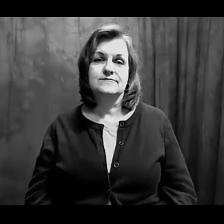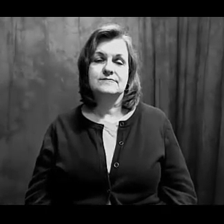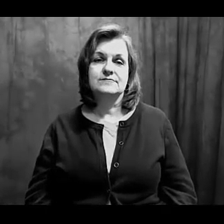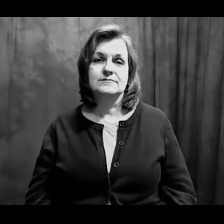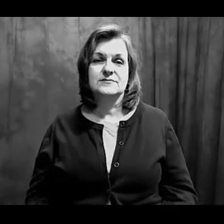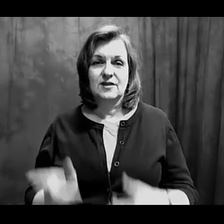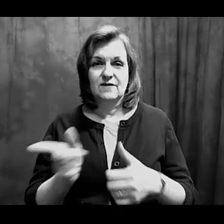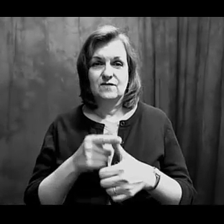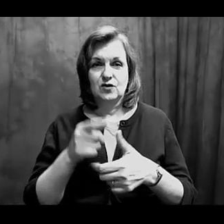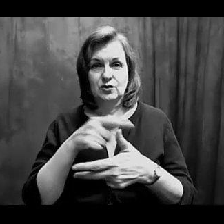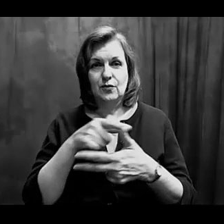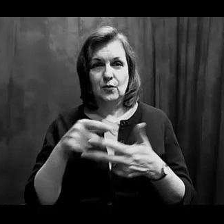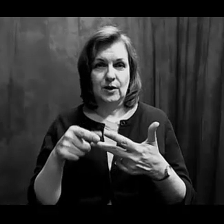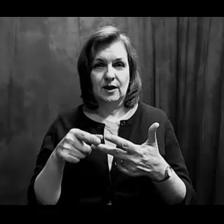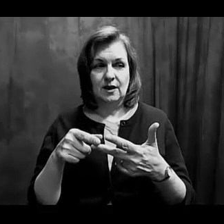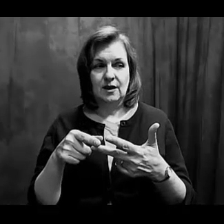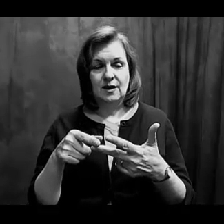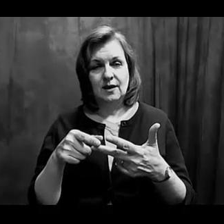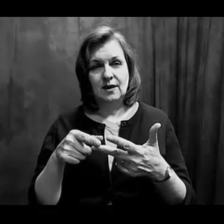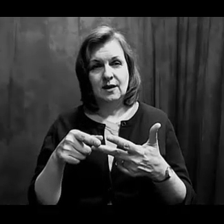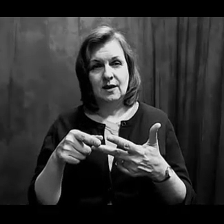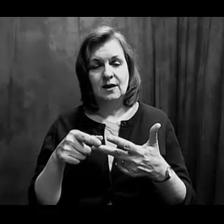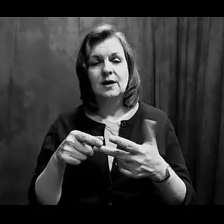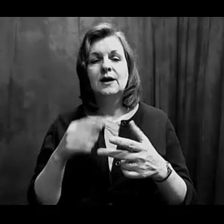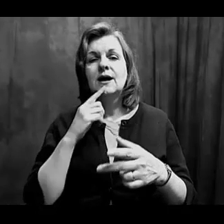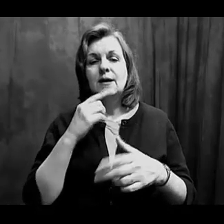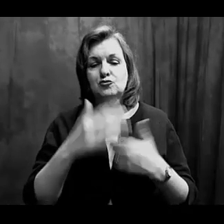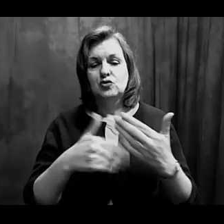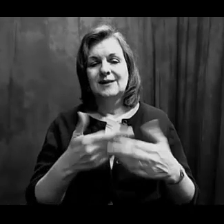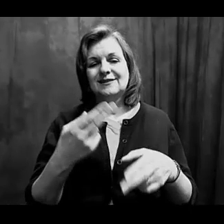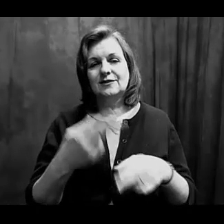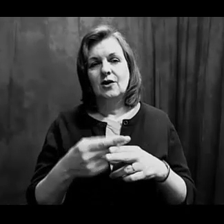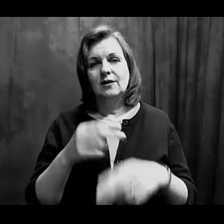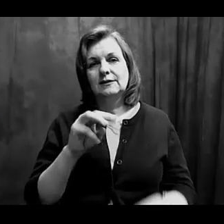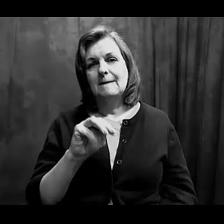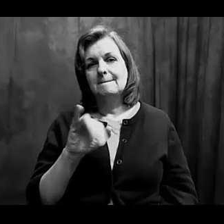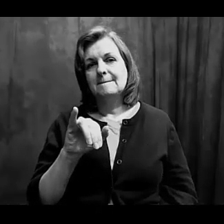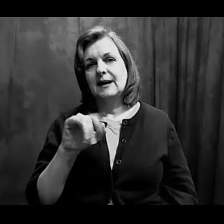so these first three are actually going to be by a process known as mitosis